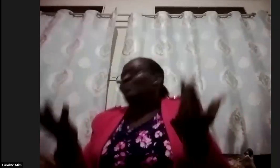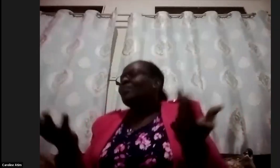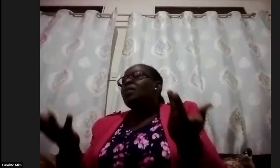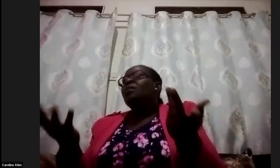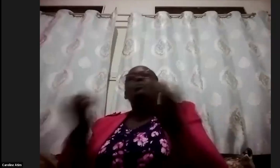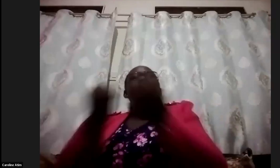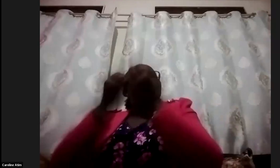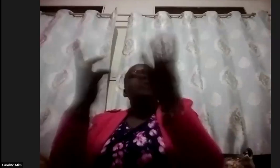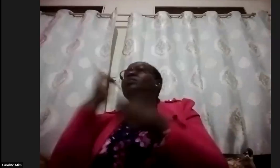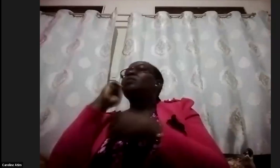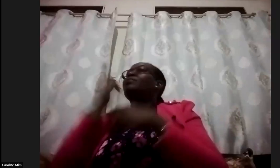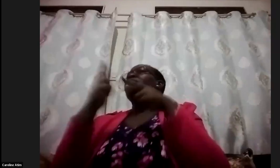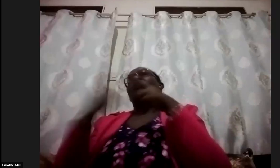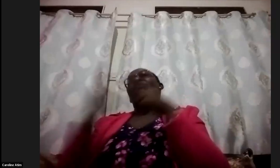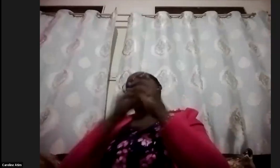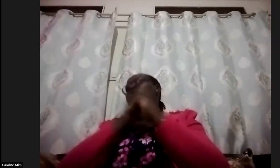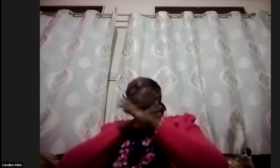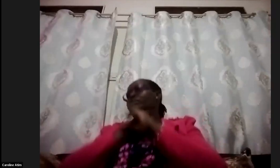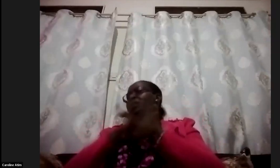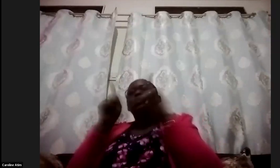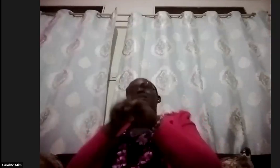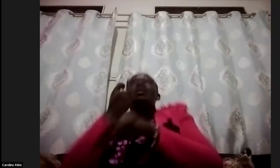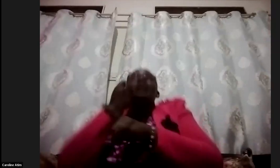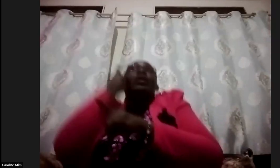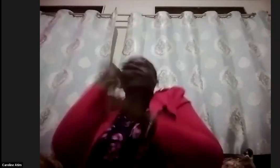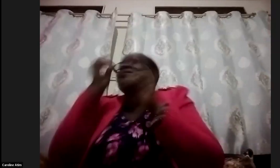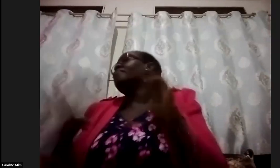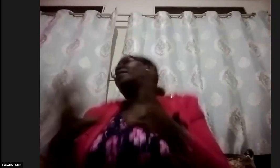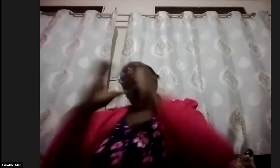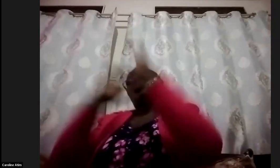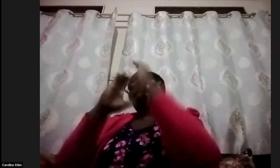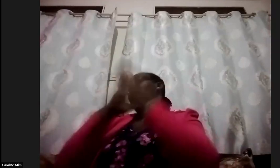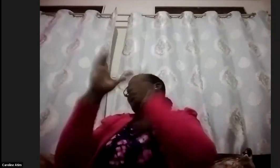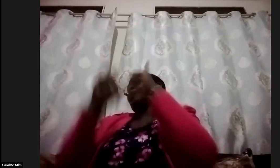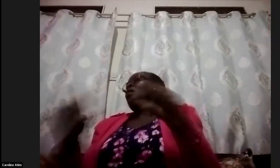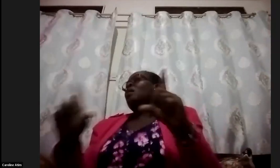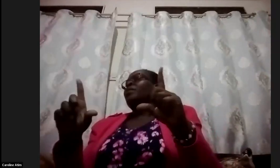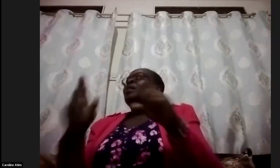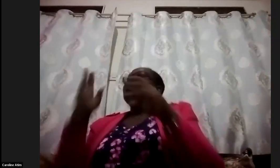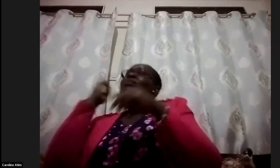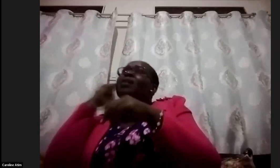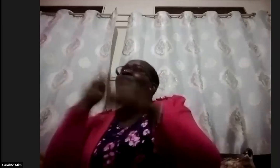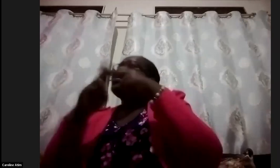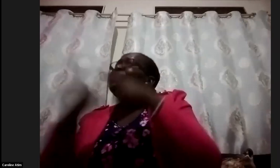you can sign on their behalf and decide to appoint an interpreter for them. Very many deaf refugees have really faced this challenge, and they simply do